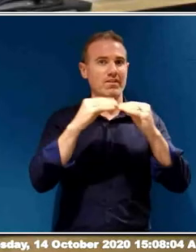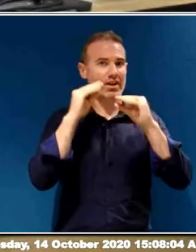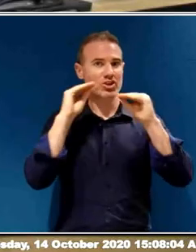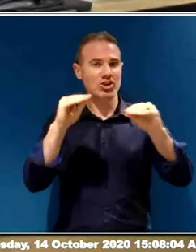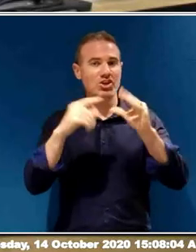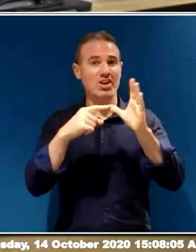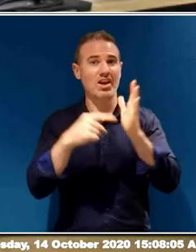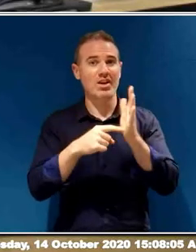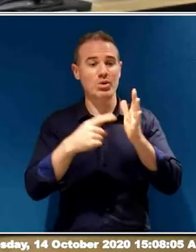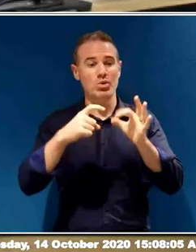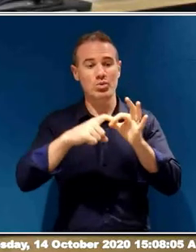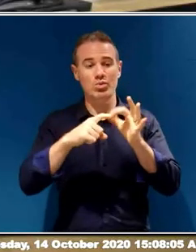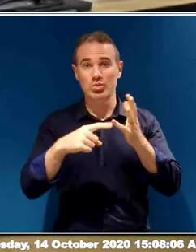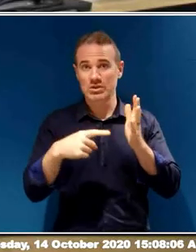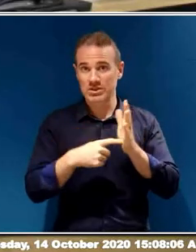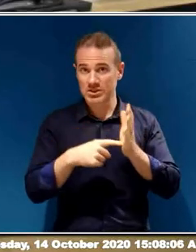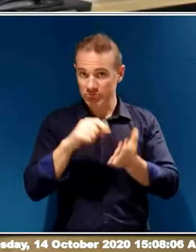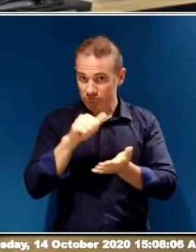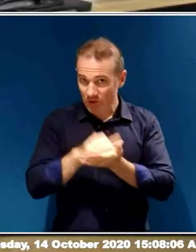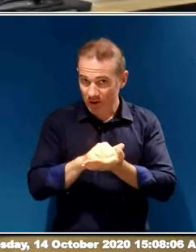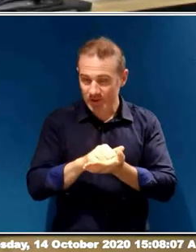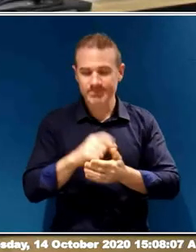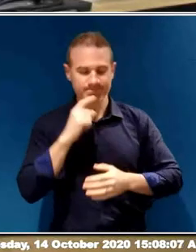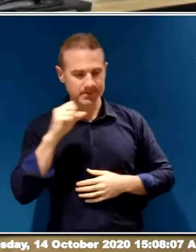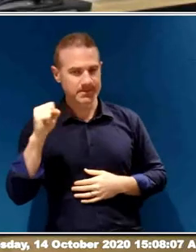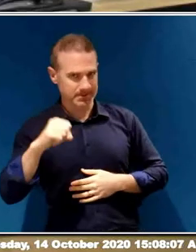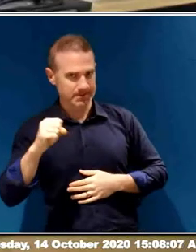You are also Honorary Principal Fellow at the Melbourne